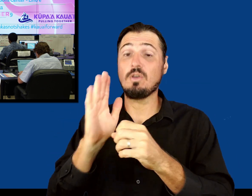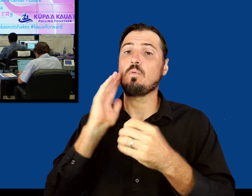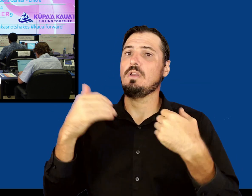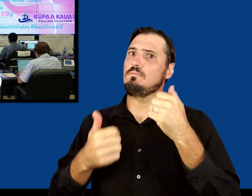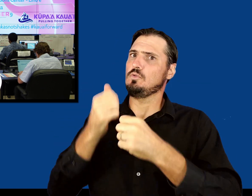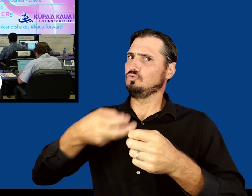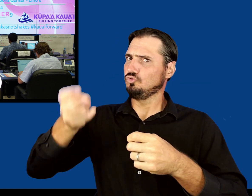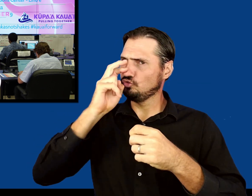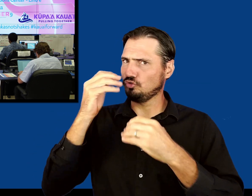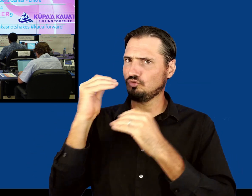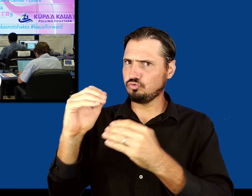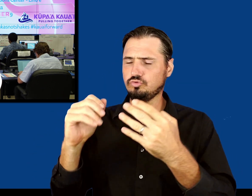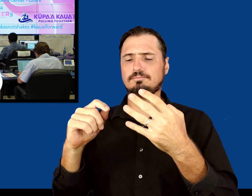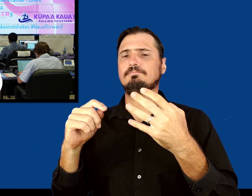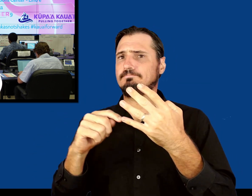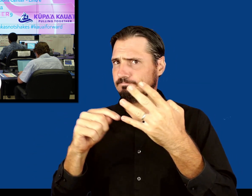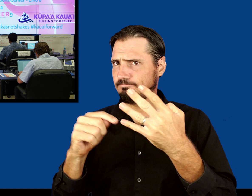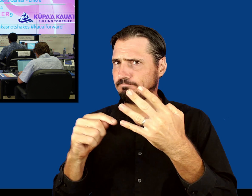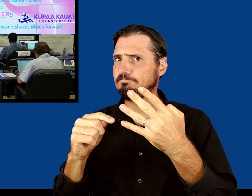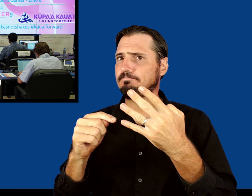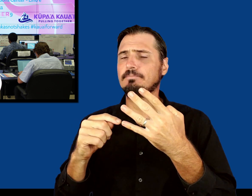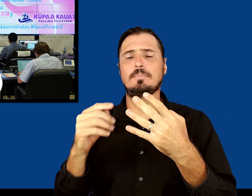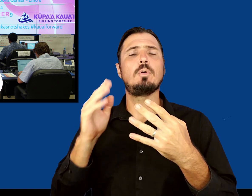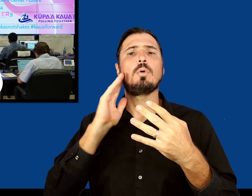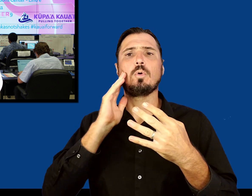restrictions while maintaining the mandatory 14-day quarantine